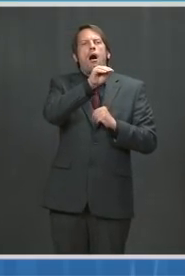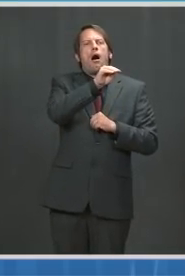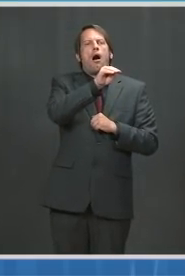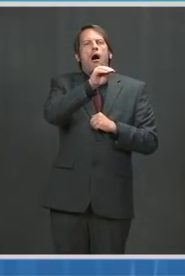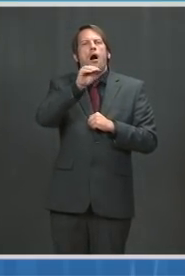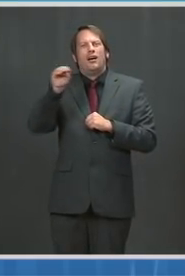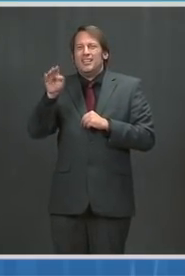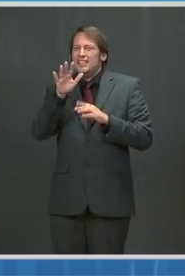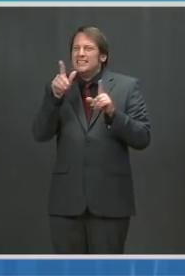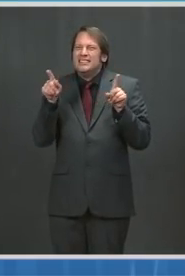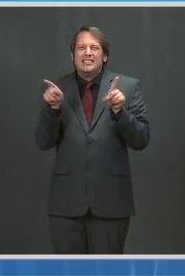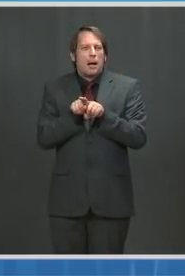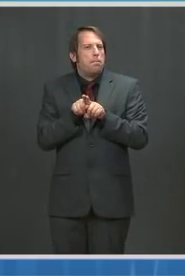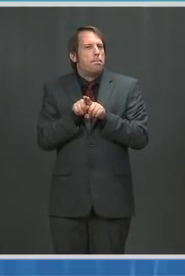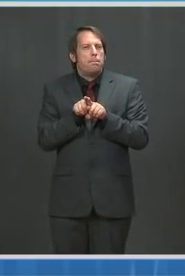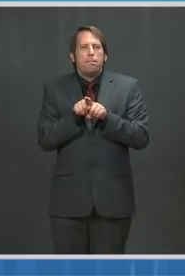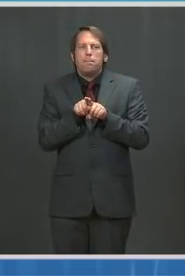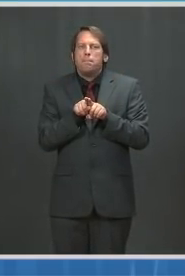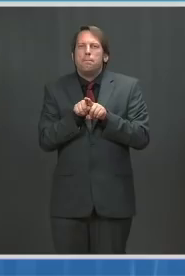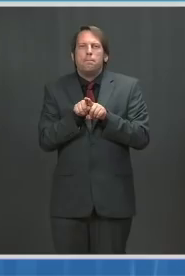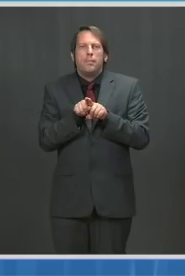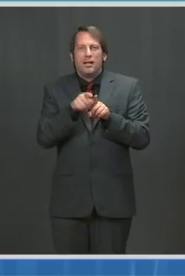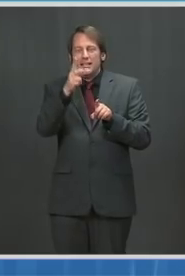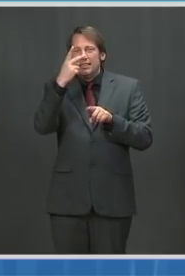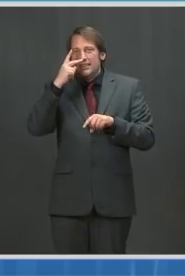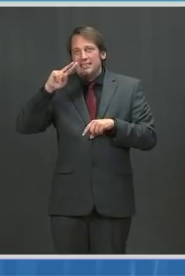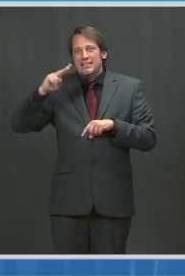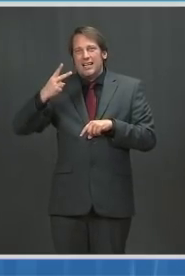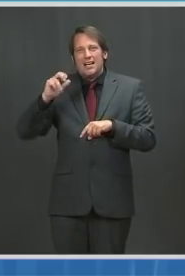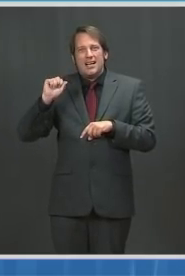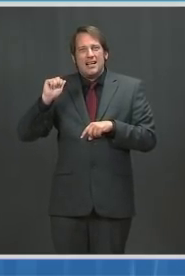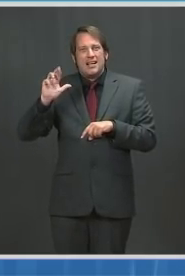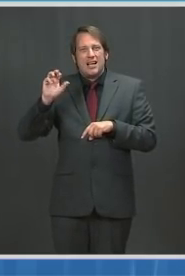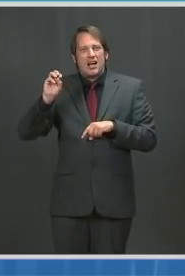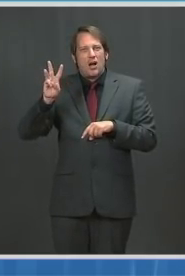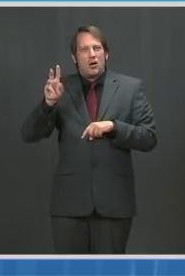Look at the second arrow, following the boost at 29 days: